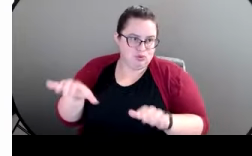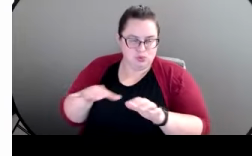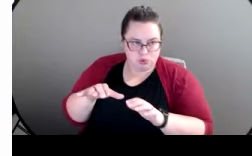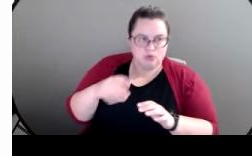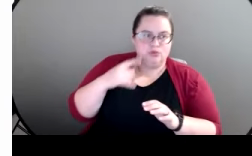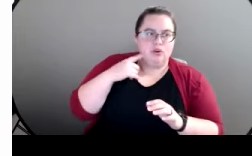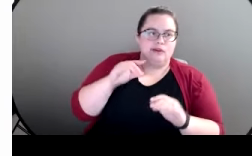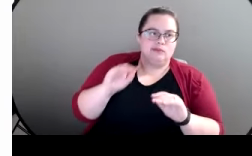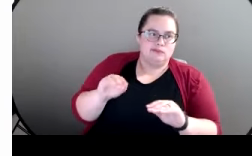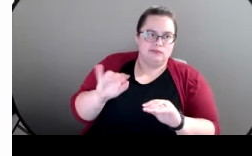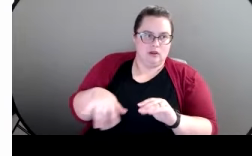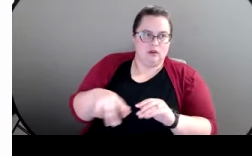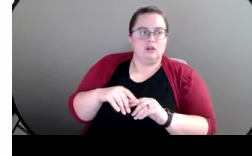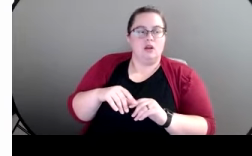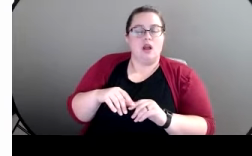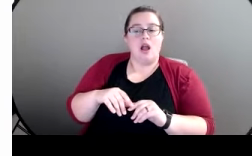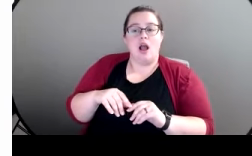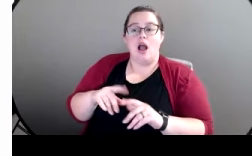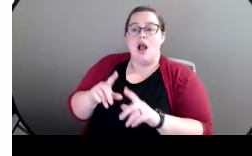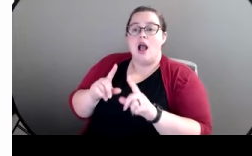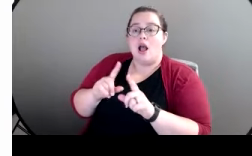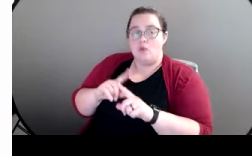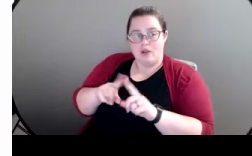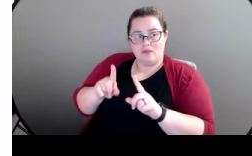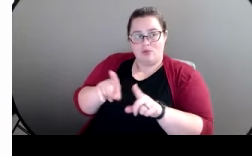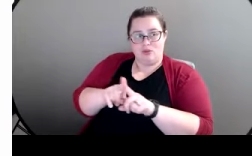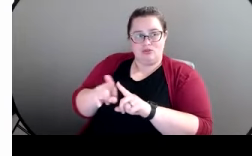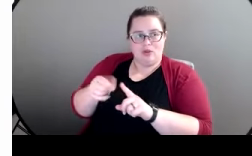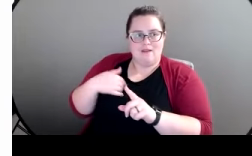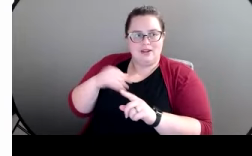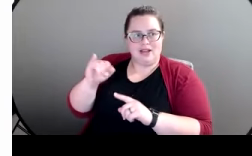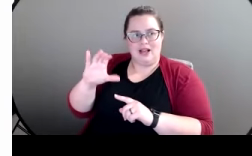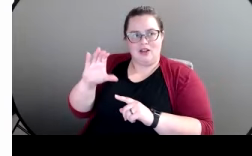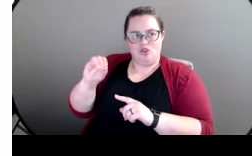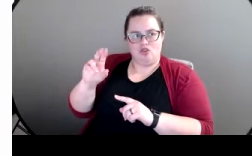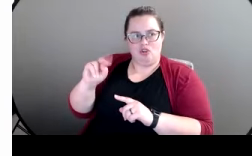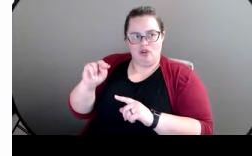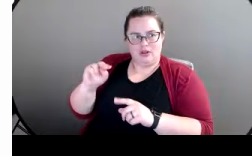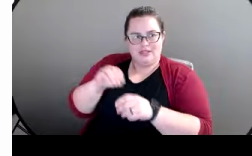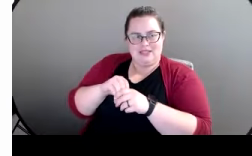However, we also have an icon in self-service, an LTC icon.